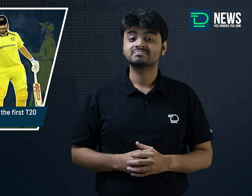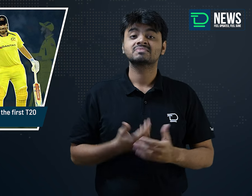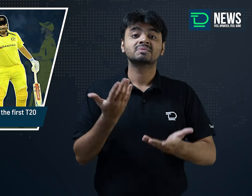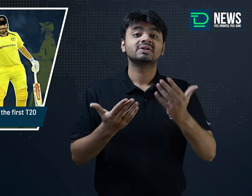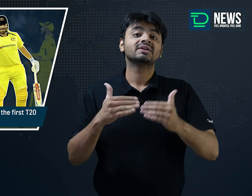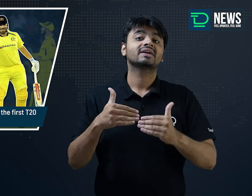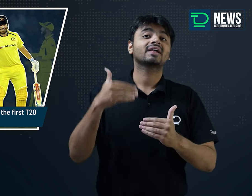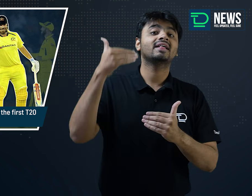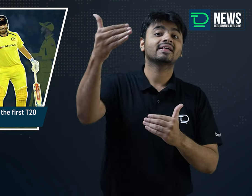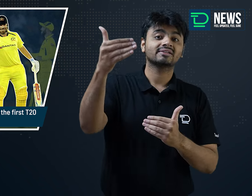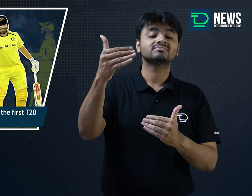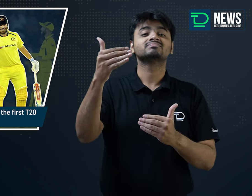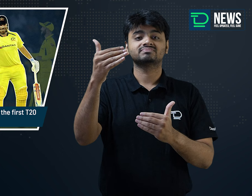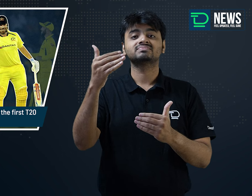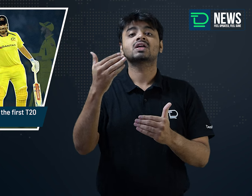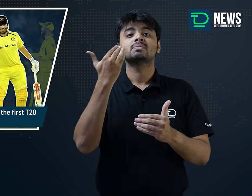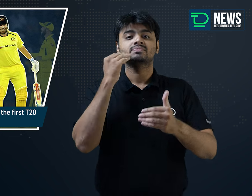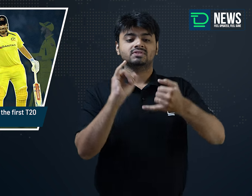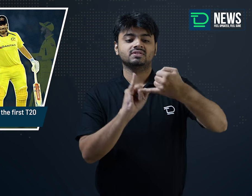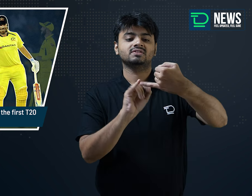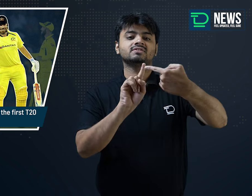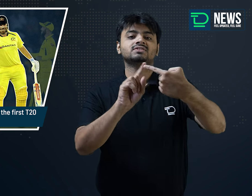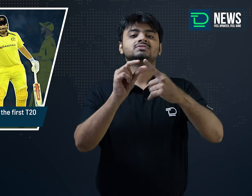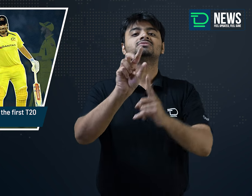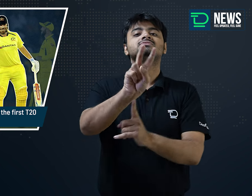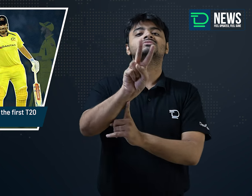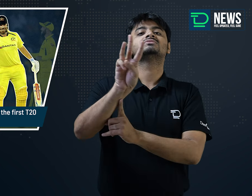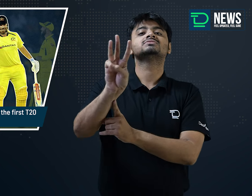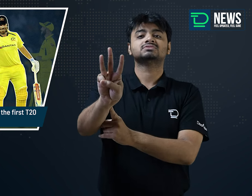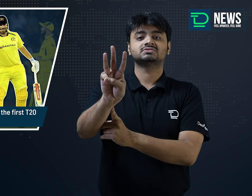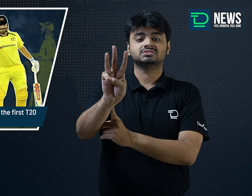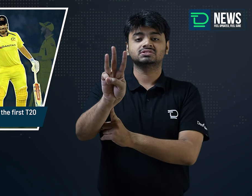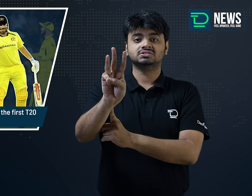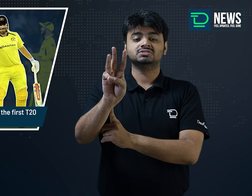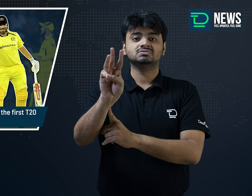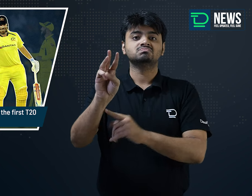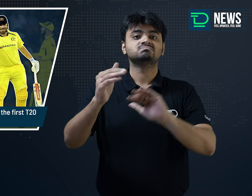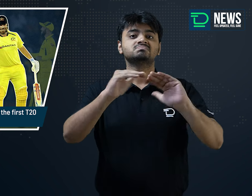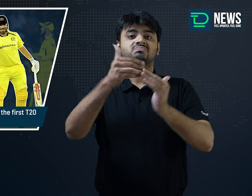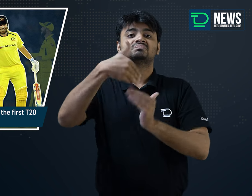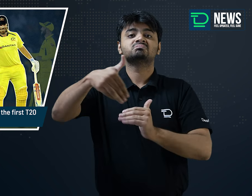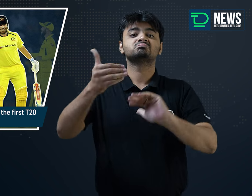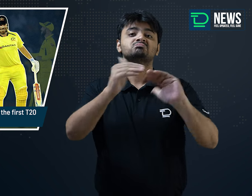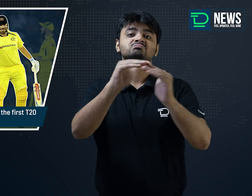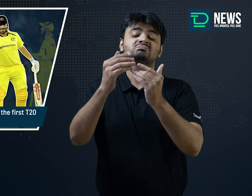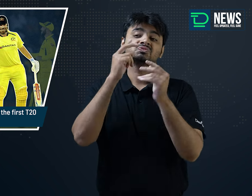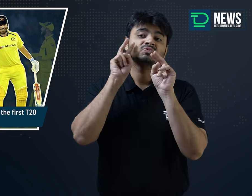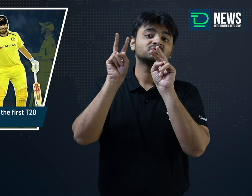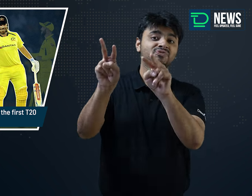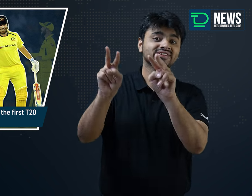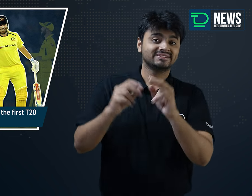Maybe we can wait and see the next match on 23nd September.